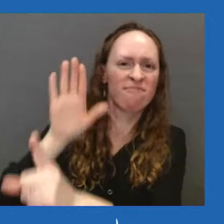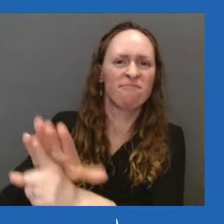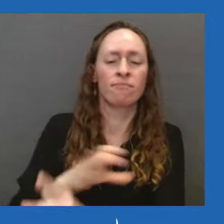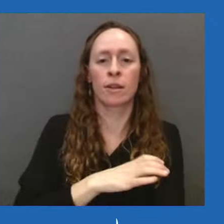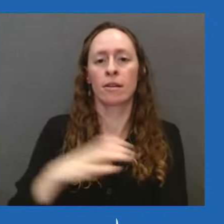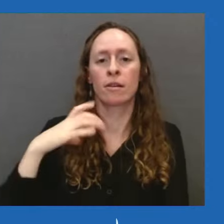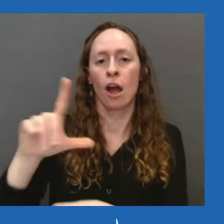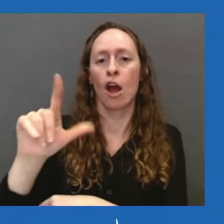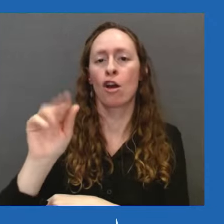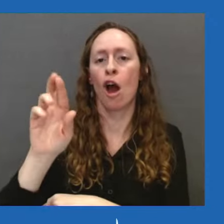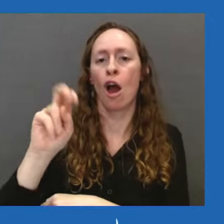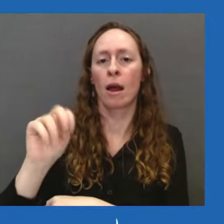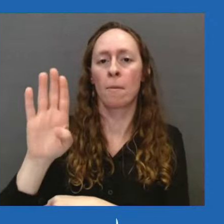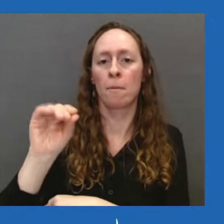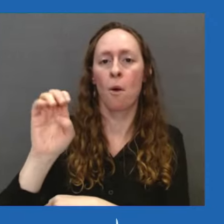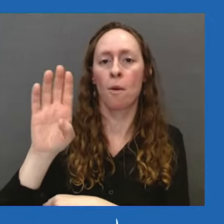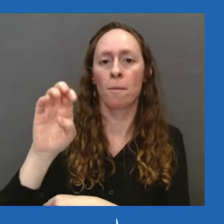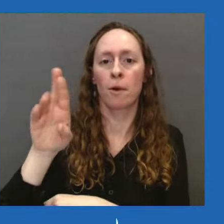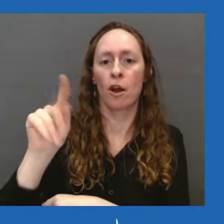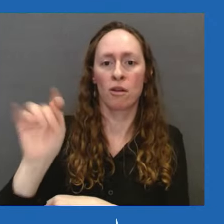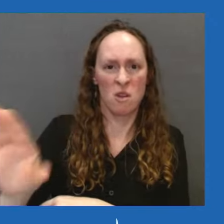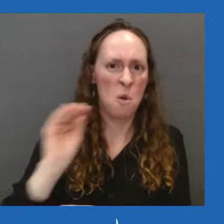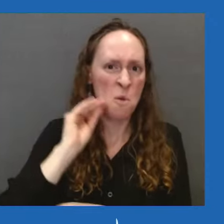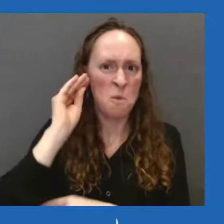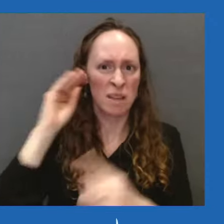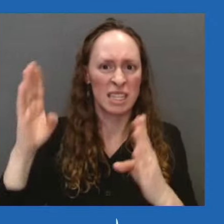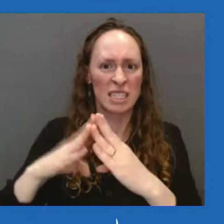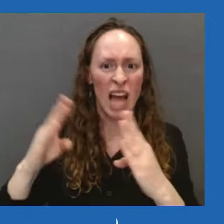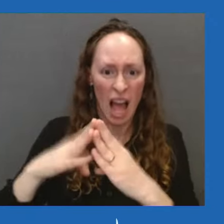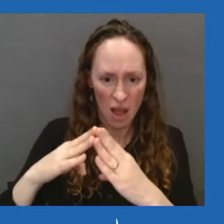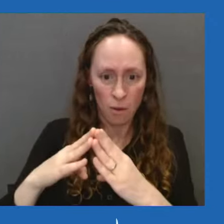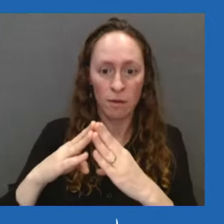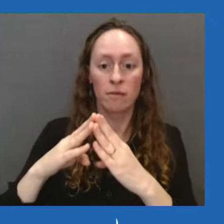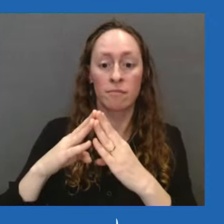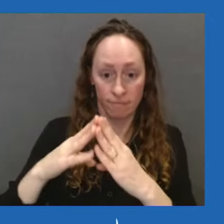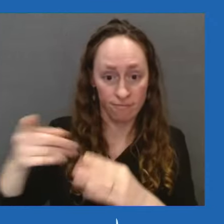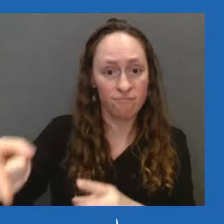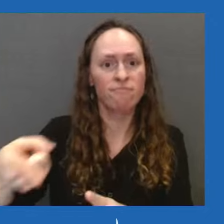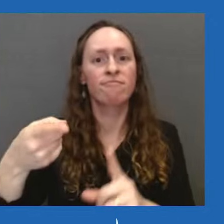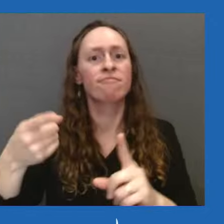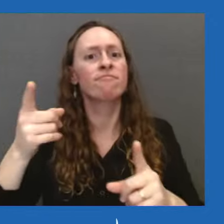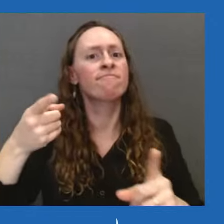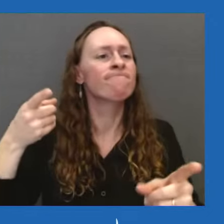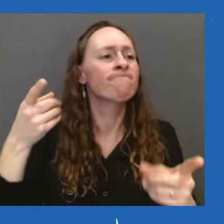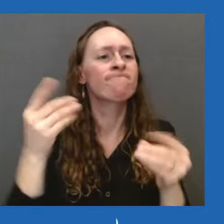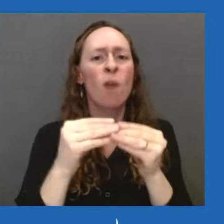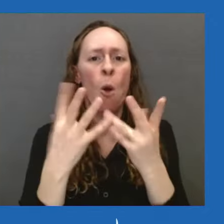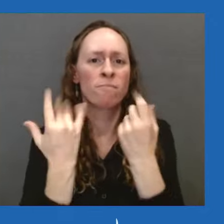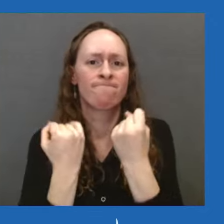She, along with every single Republican colleague, voted against the law that made these investments and jobs possible.